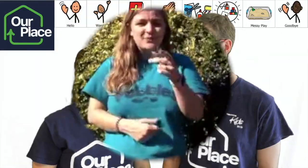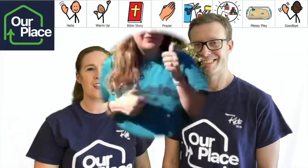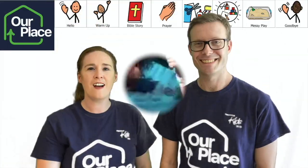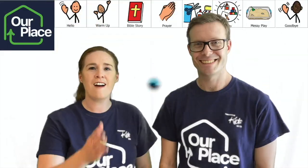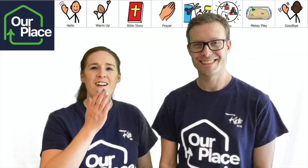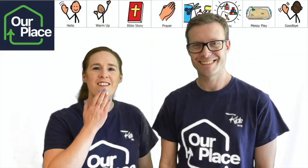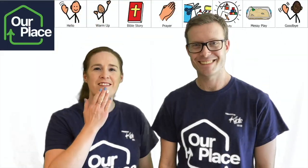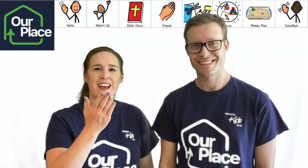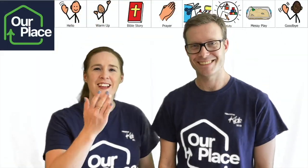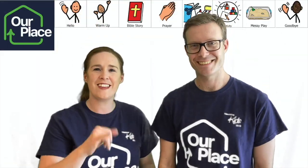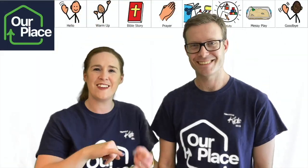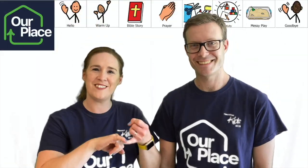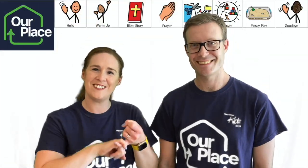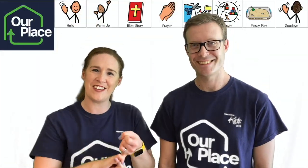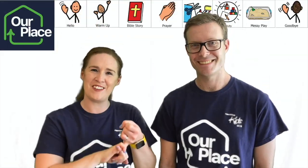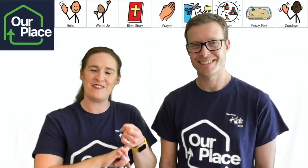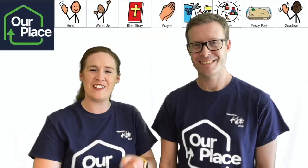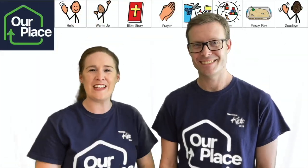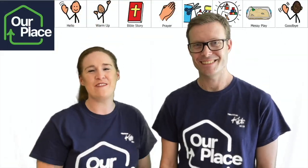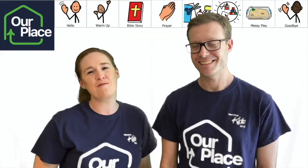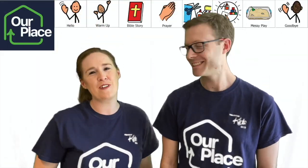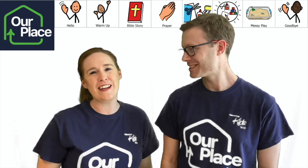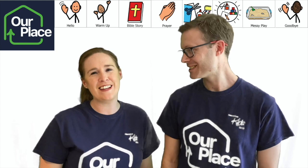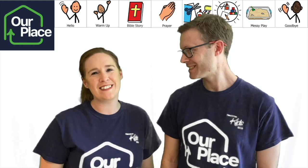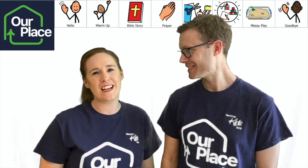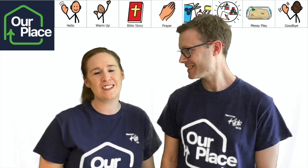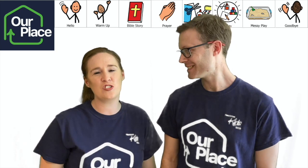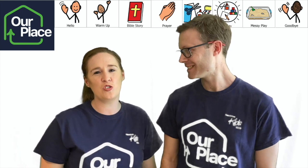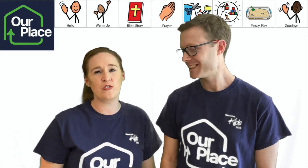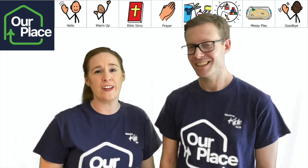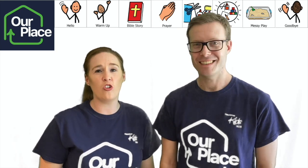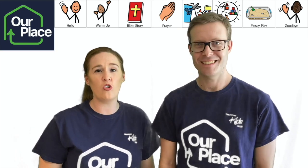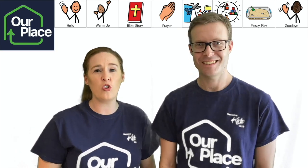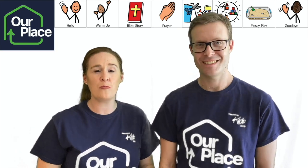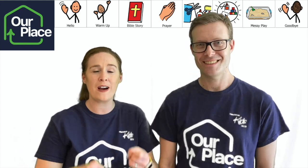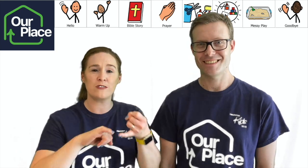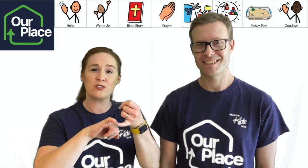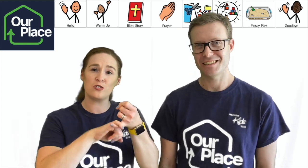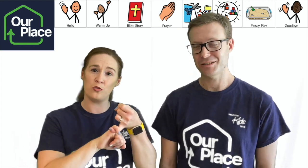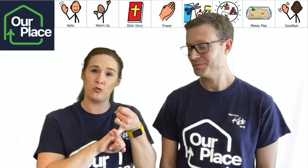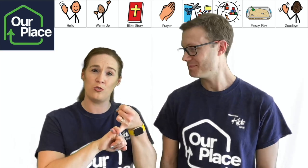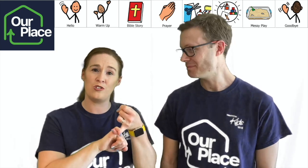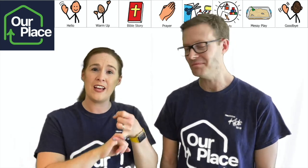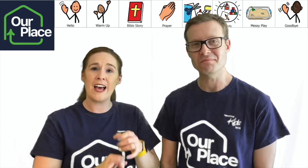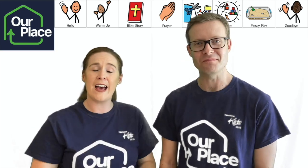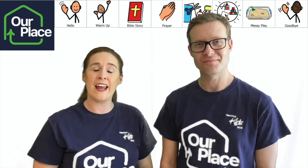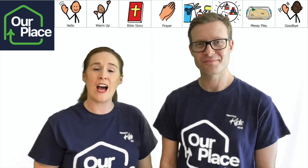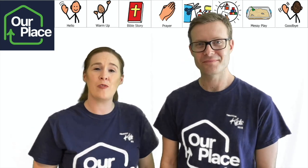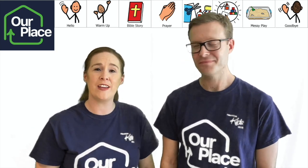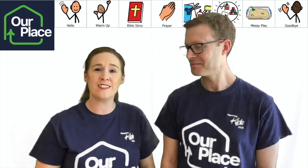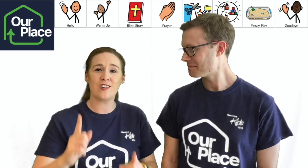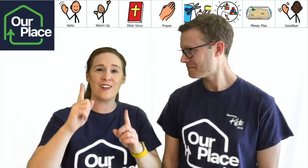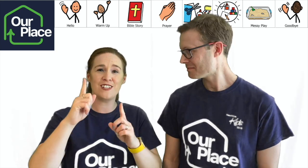Thank You Sophie for bringing us that story all about Saul and how he started